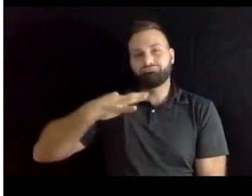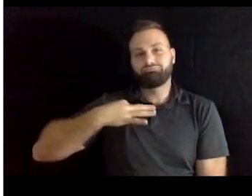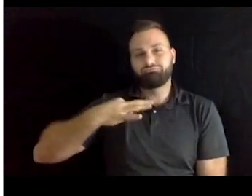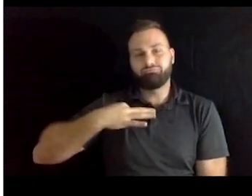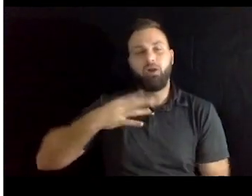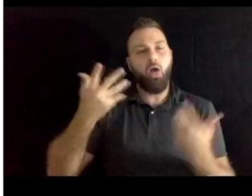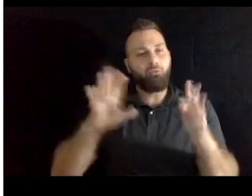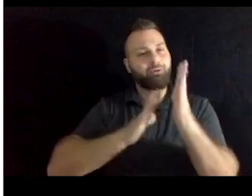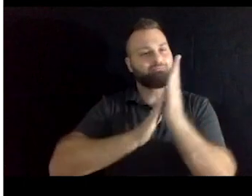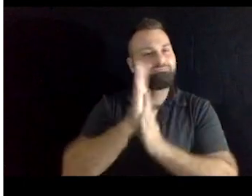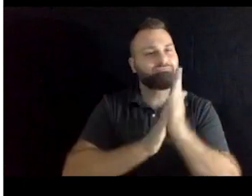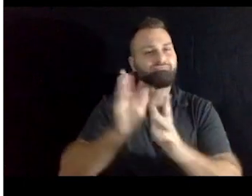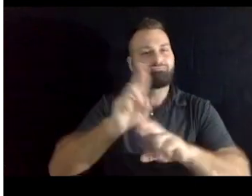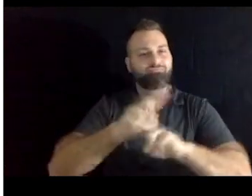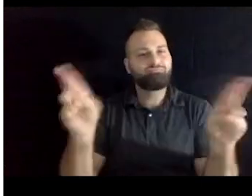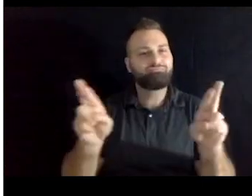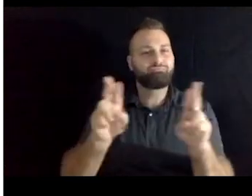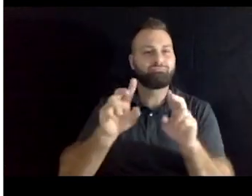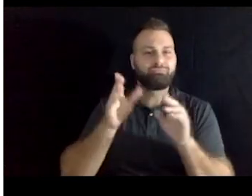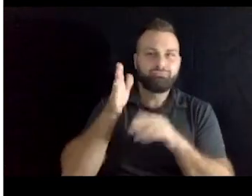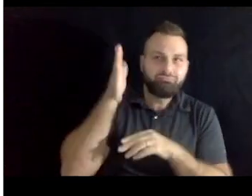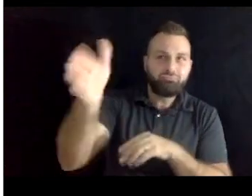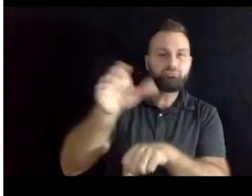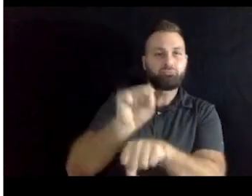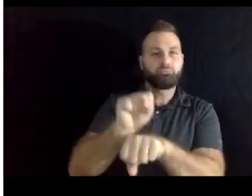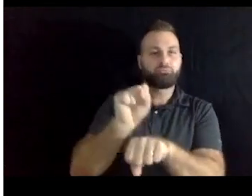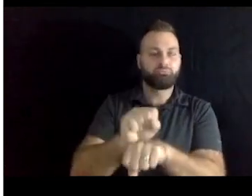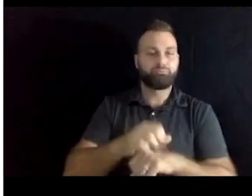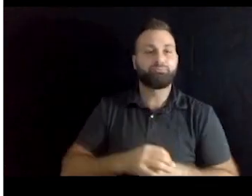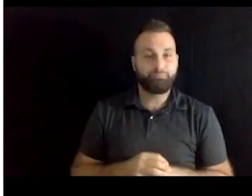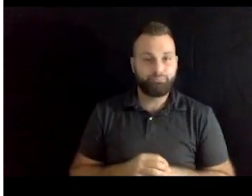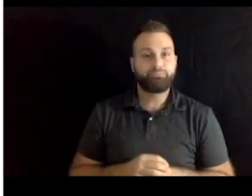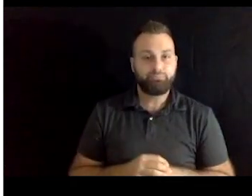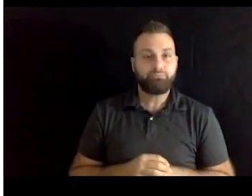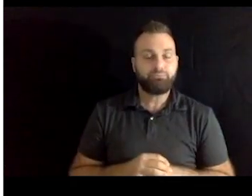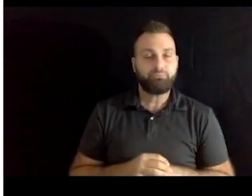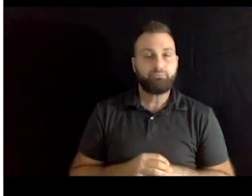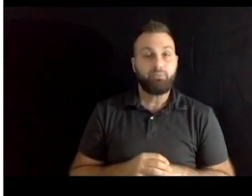already highly motivated to work? OK. causal evidence is going to be